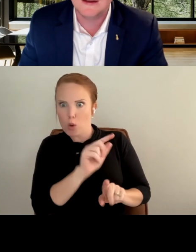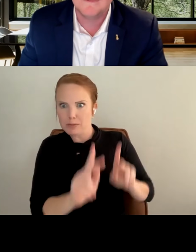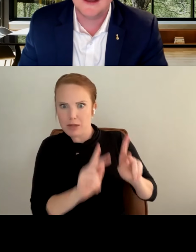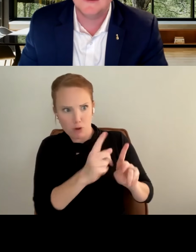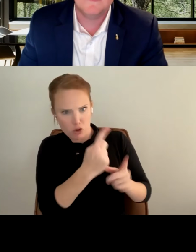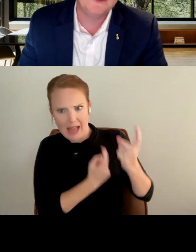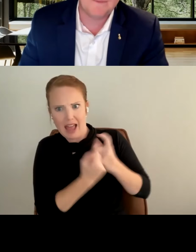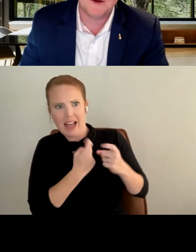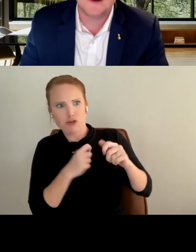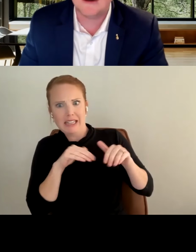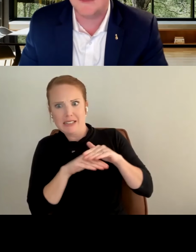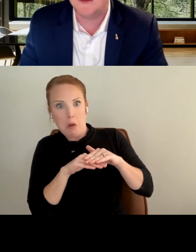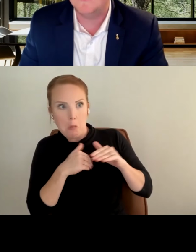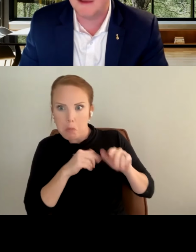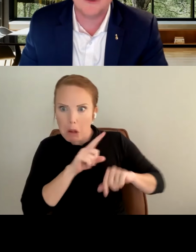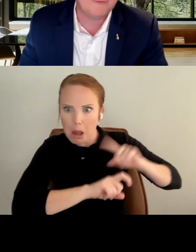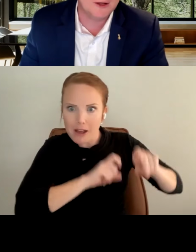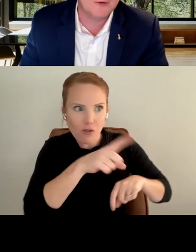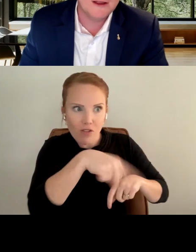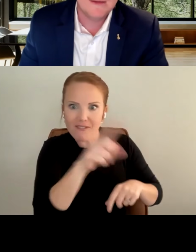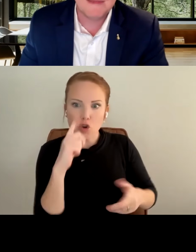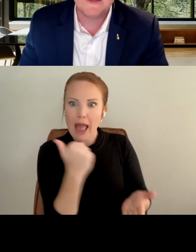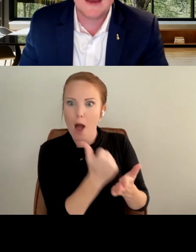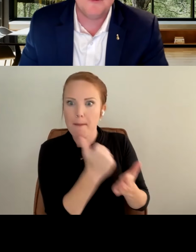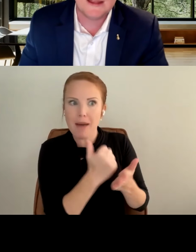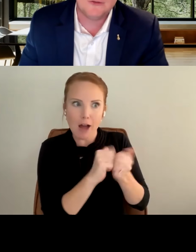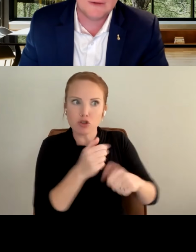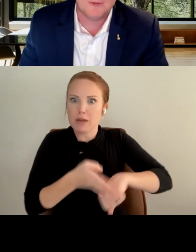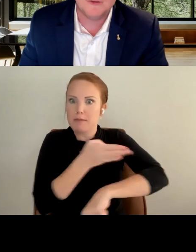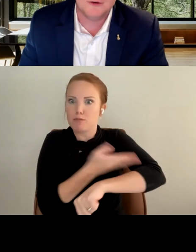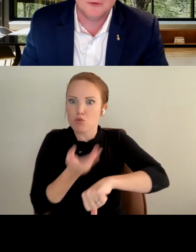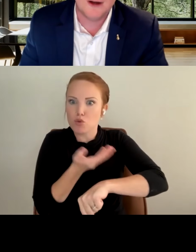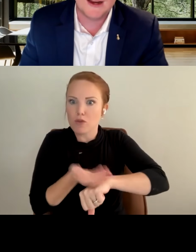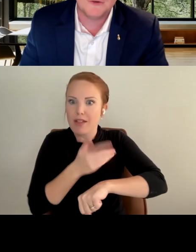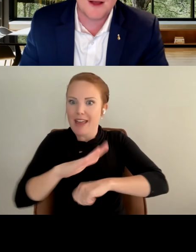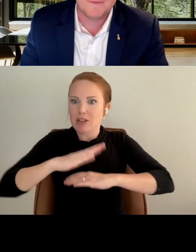But Zapier, Integromat, Microsoft Flow make that pretty straightforward to do. It's drag and drop.